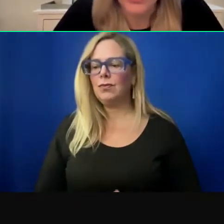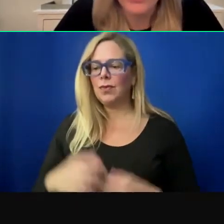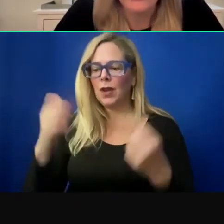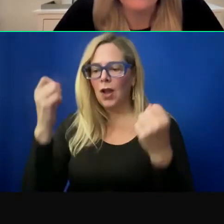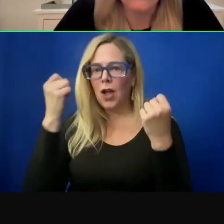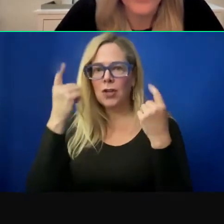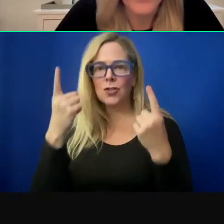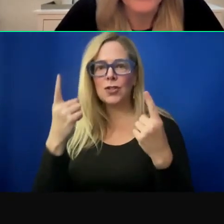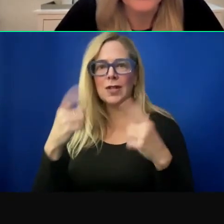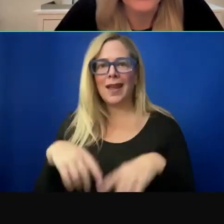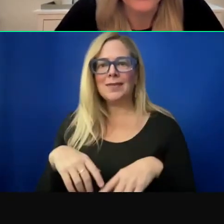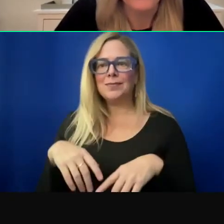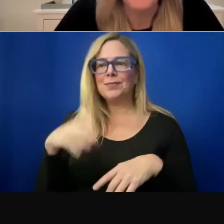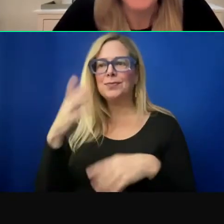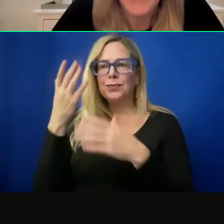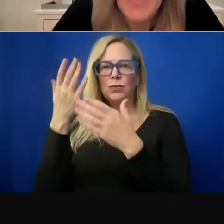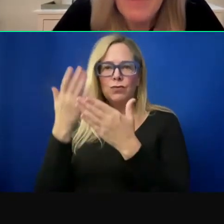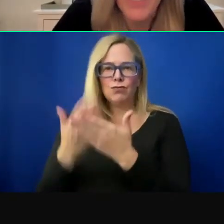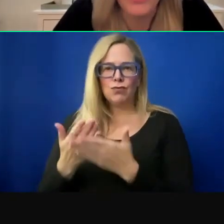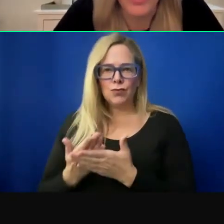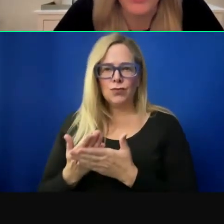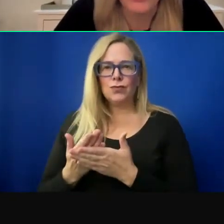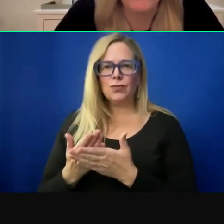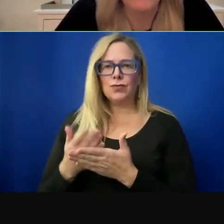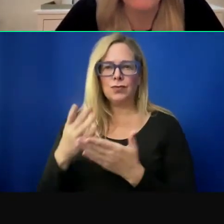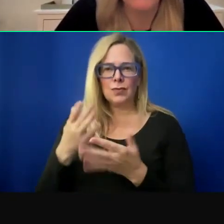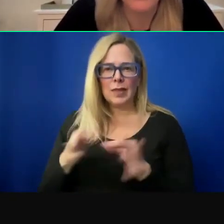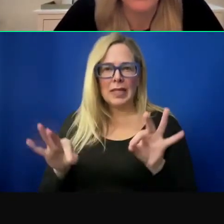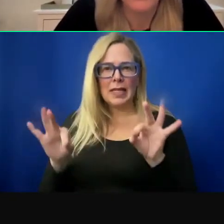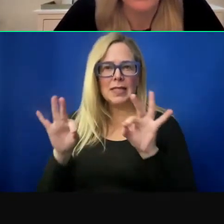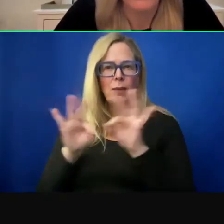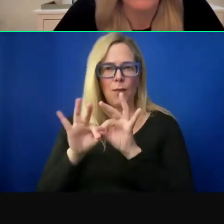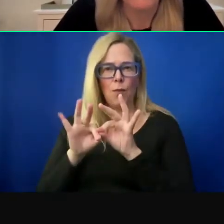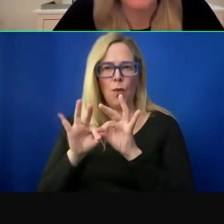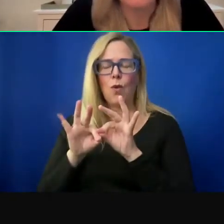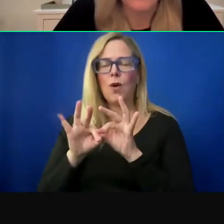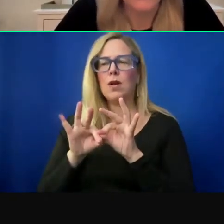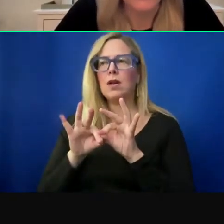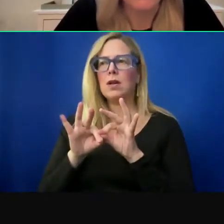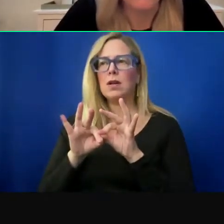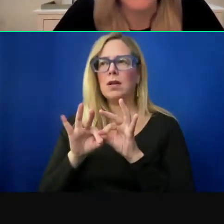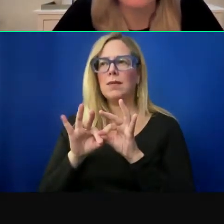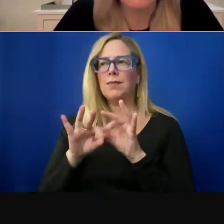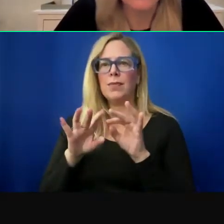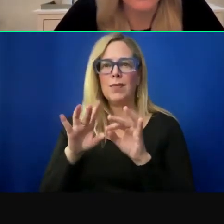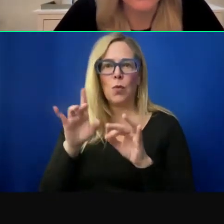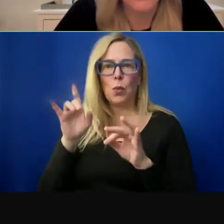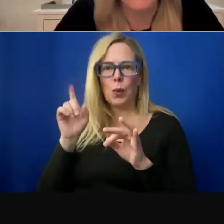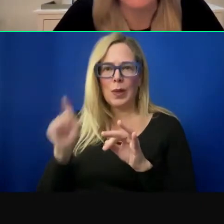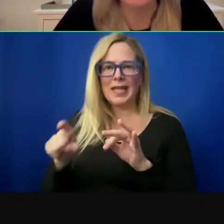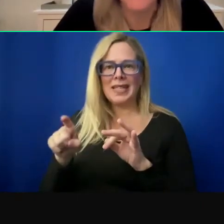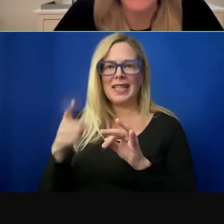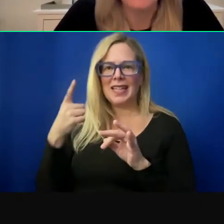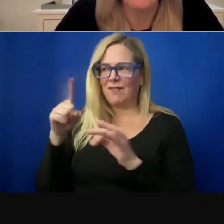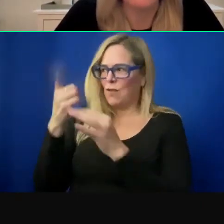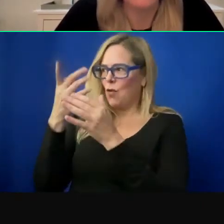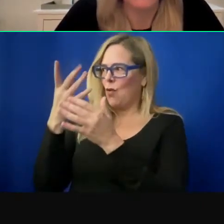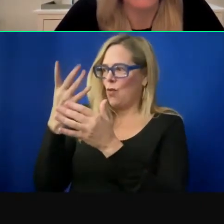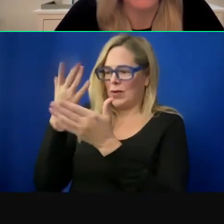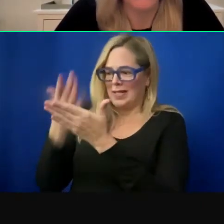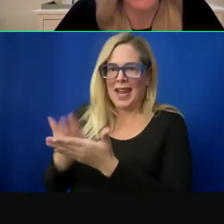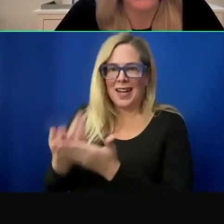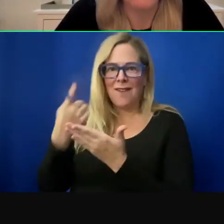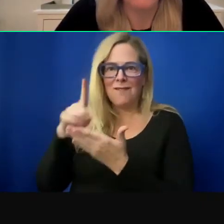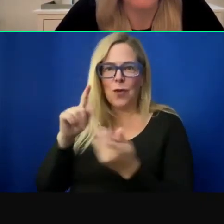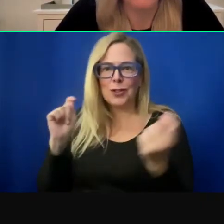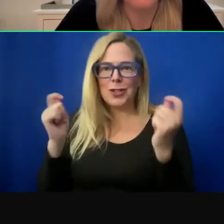changing the ways we can make change. Without data, we are stuck in a reactive approach.